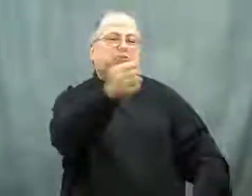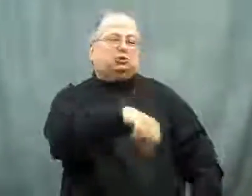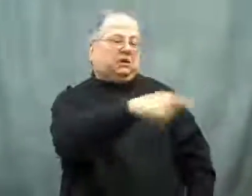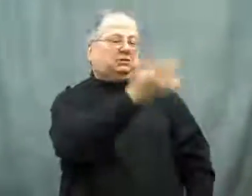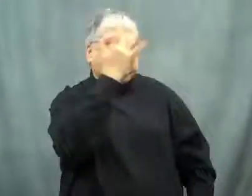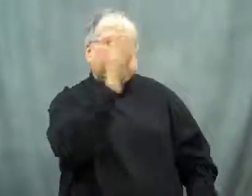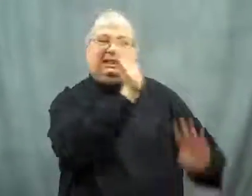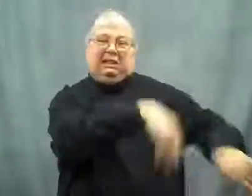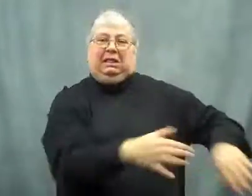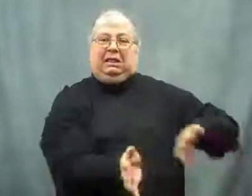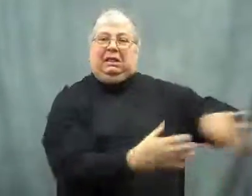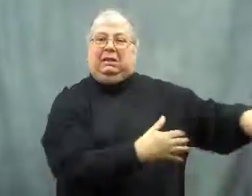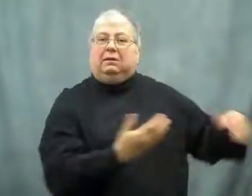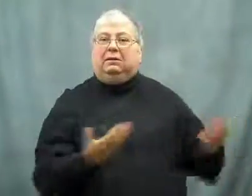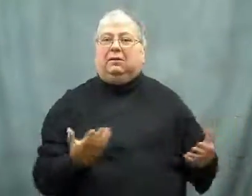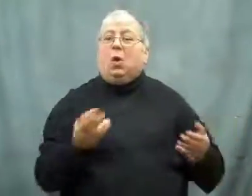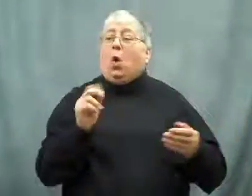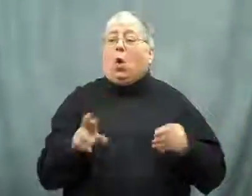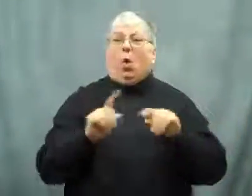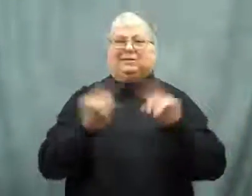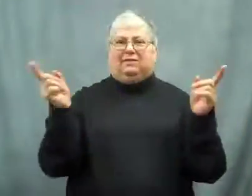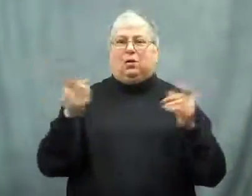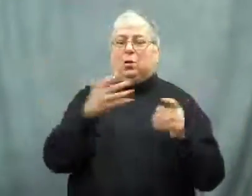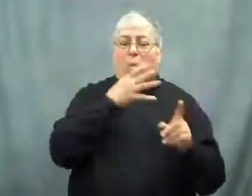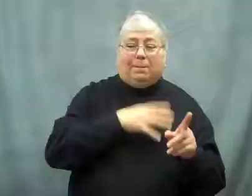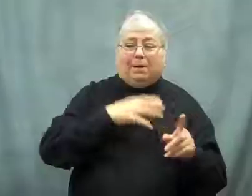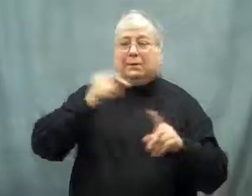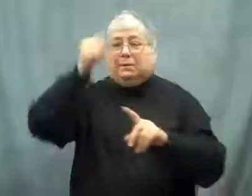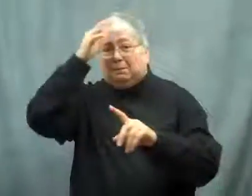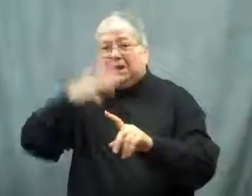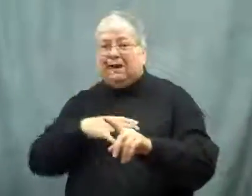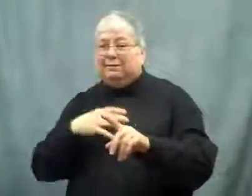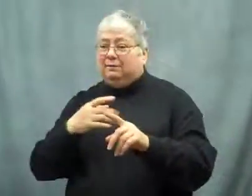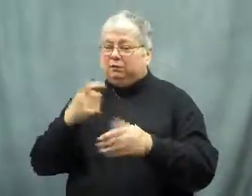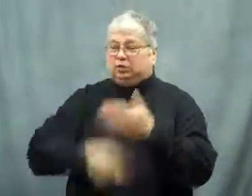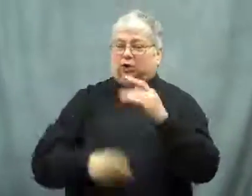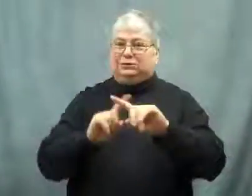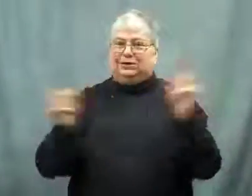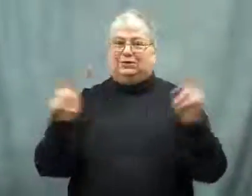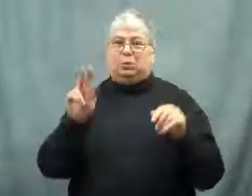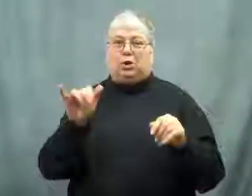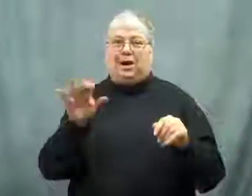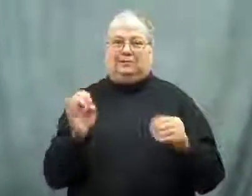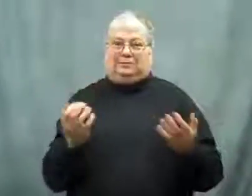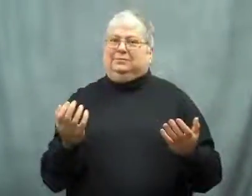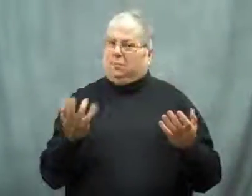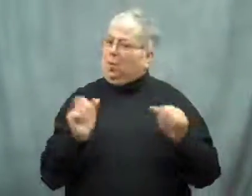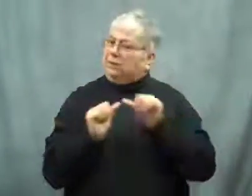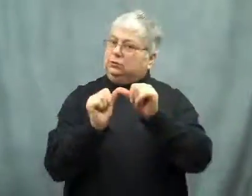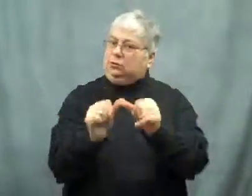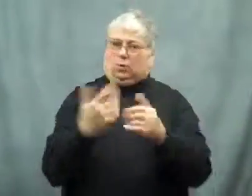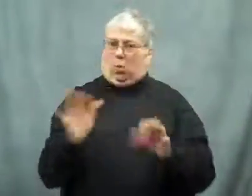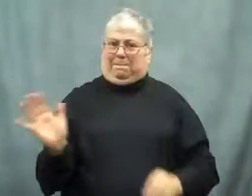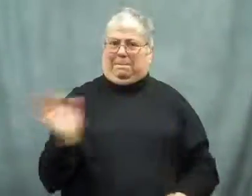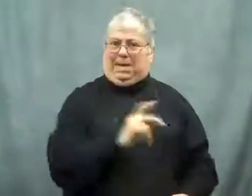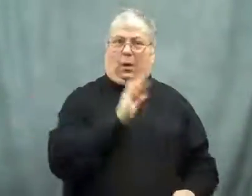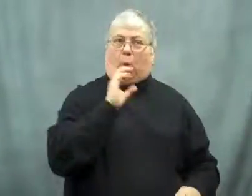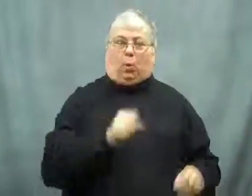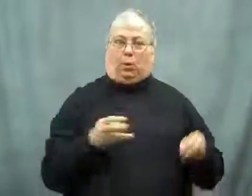turning people down for health issues.